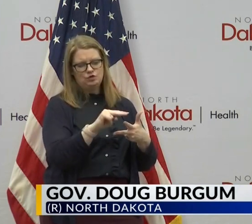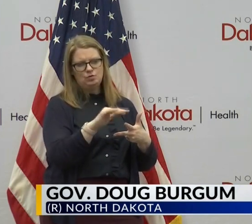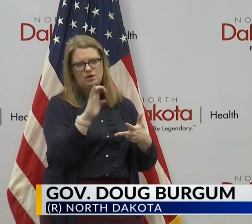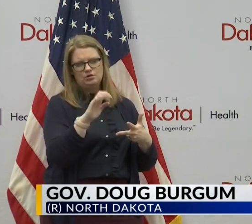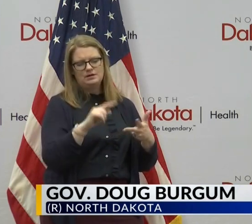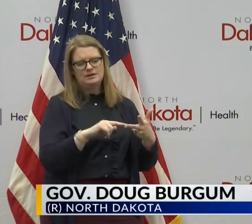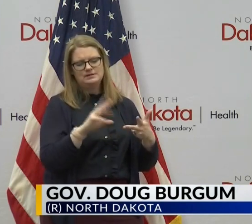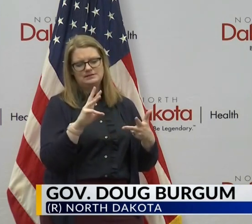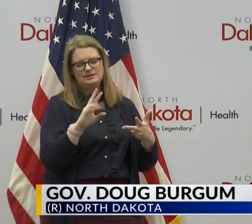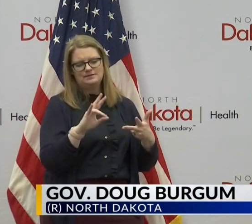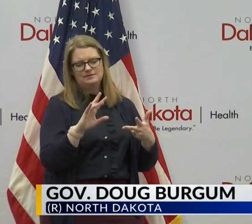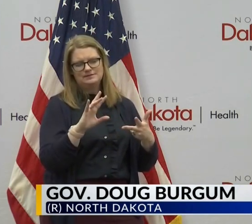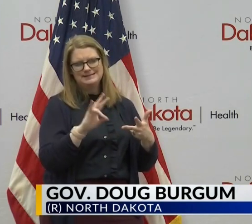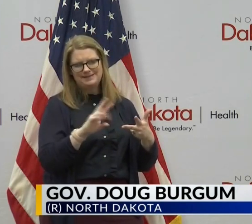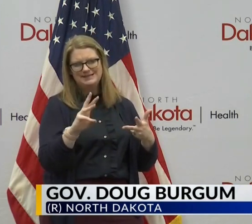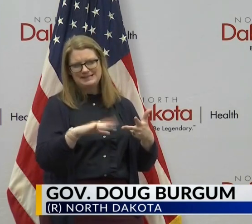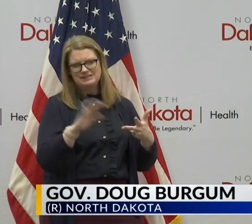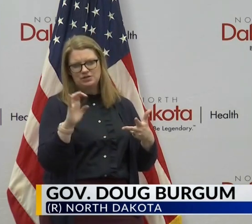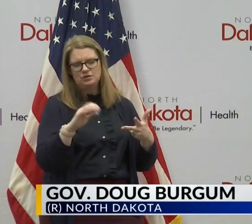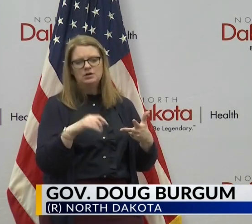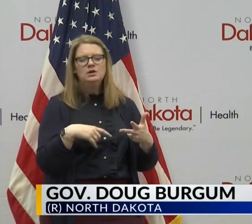TOTAL CLAIMS 56,700 AND THE PUA